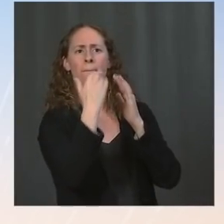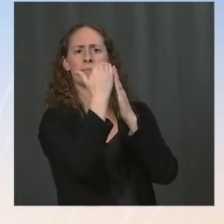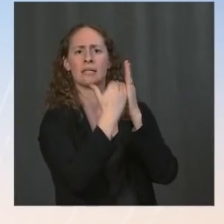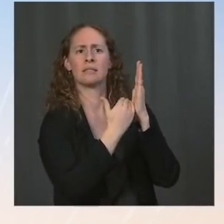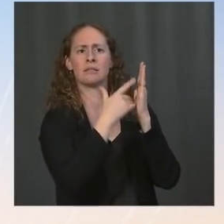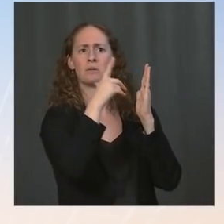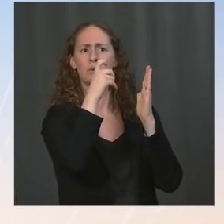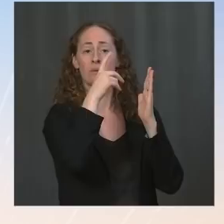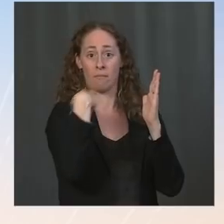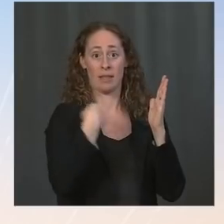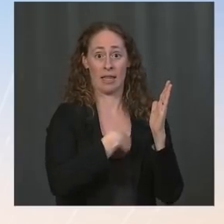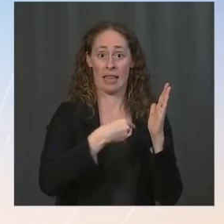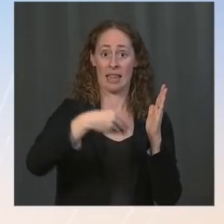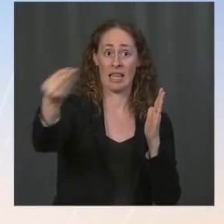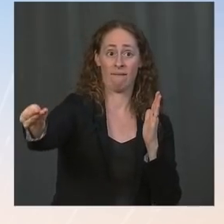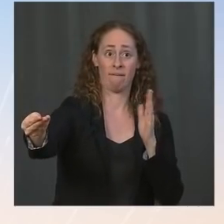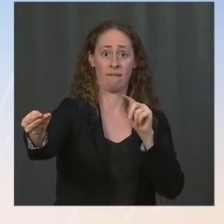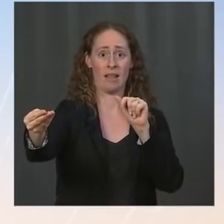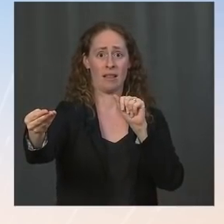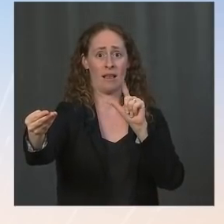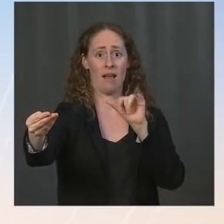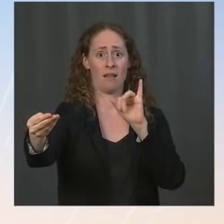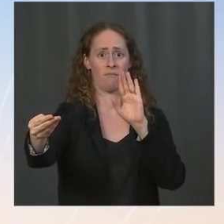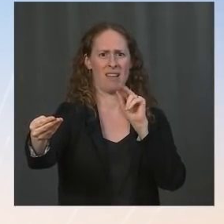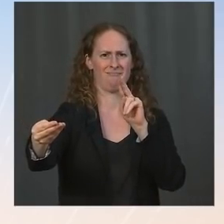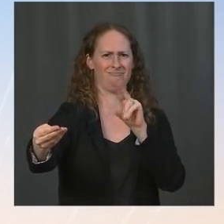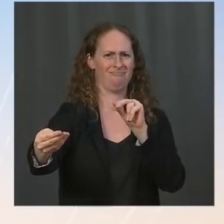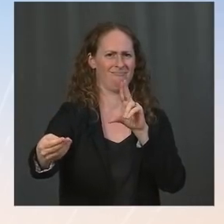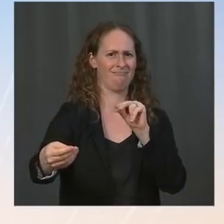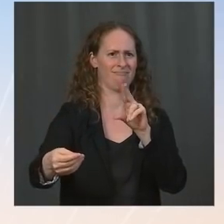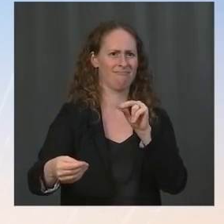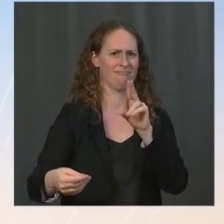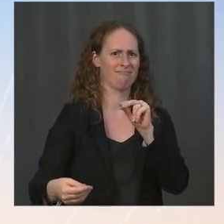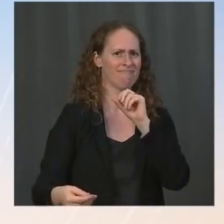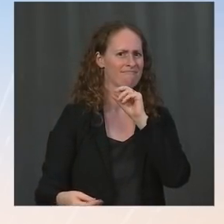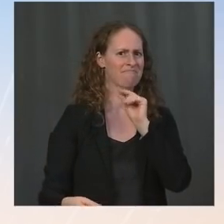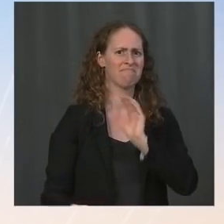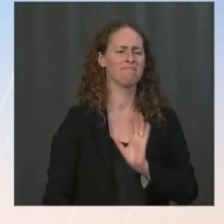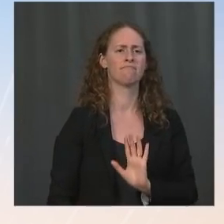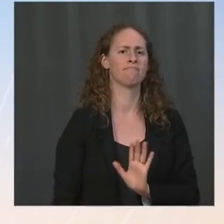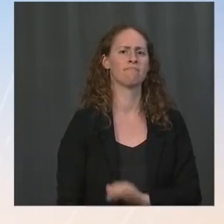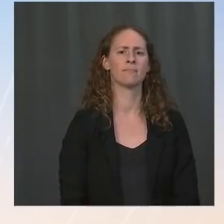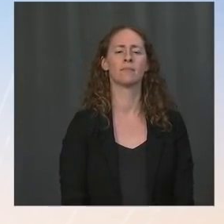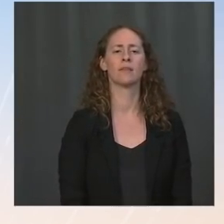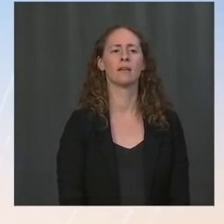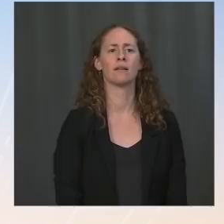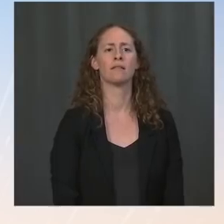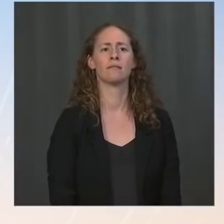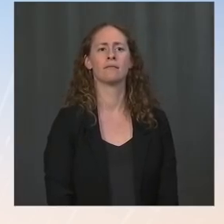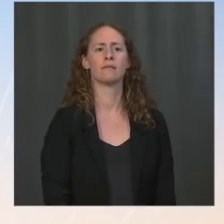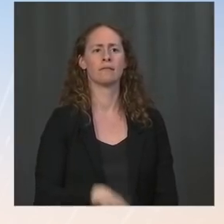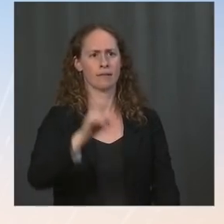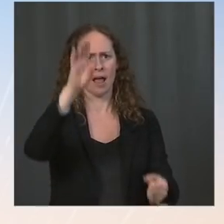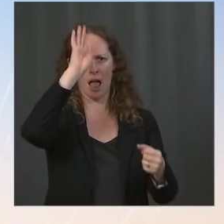We have also confirmed, repeatedly, that we have had to coordinate with the Taliban. And so, there have been limited,